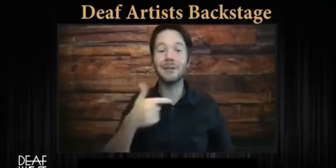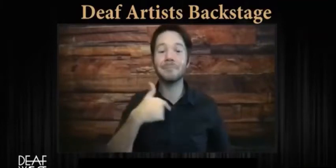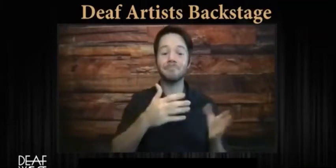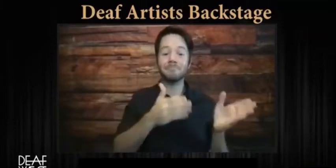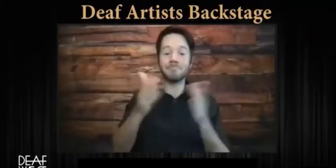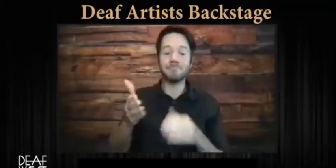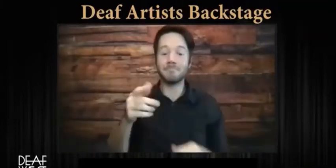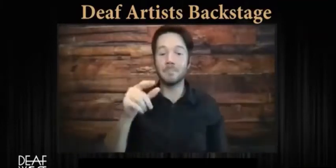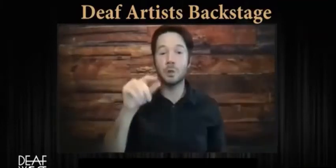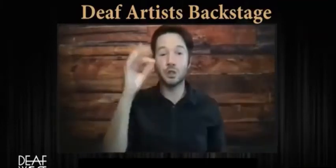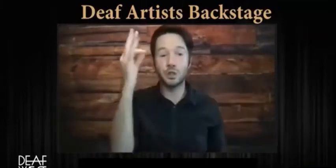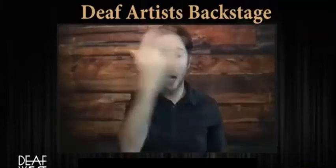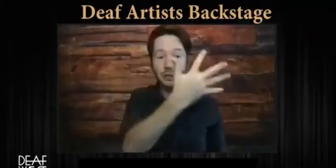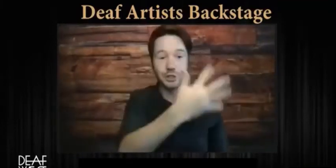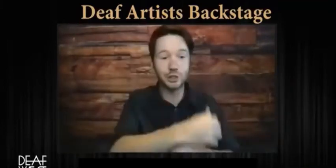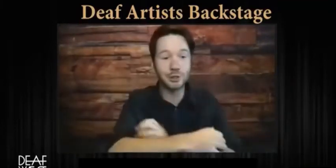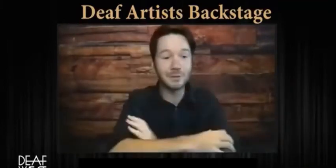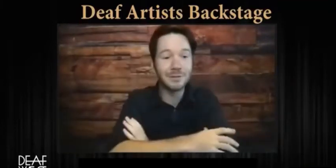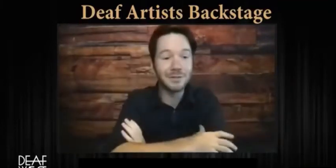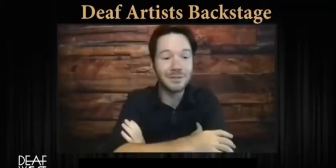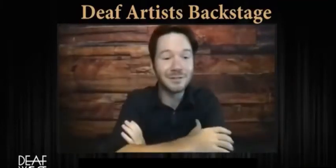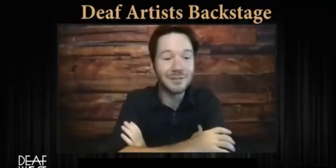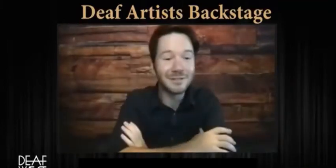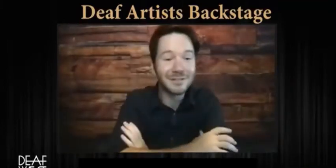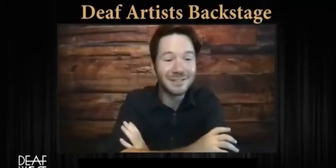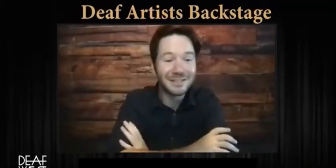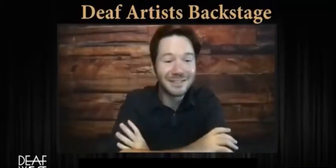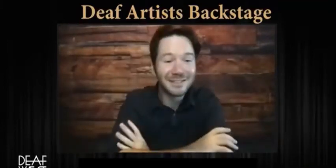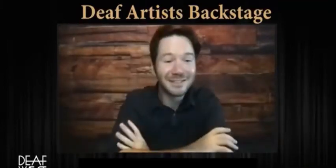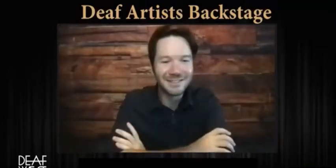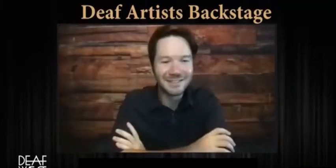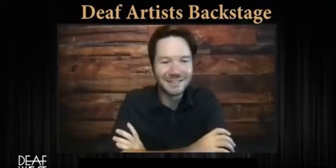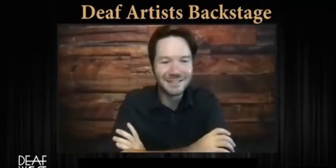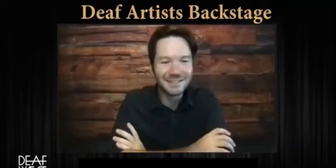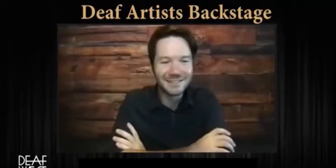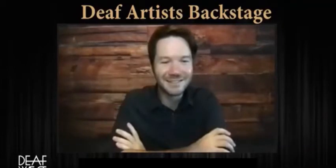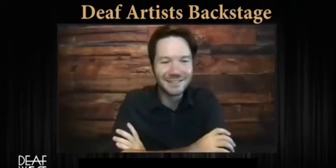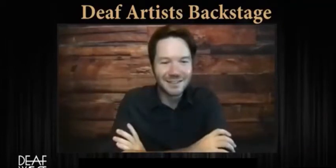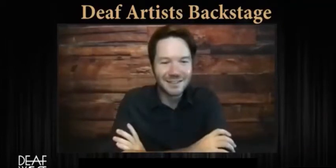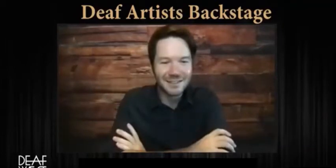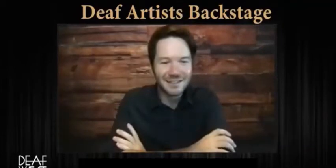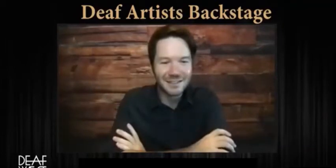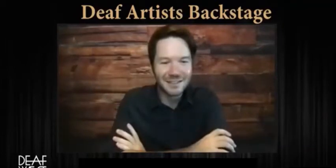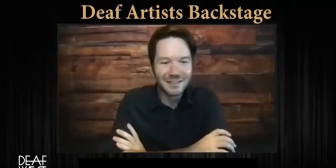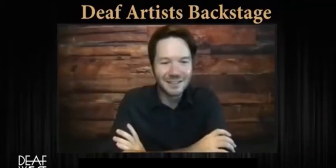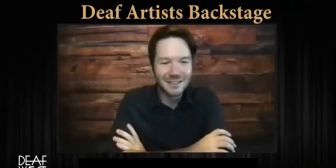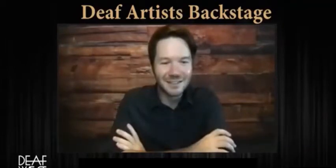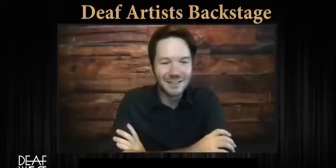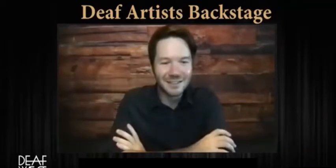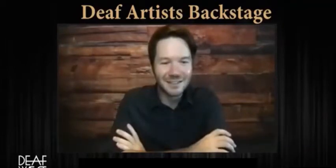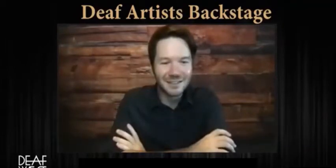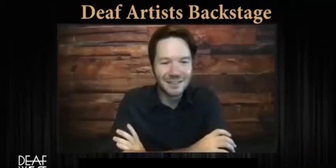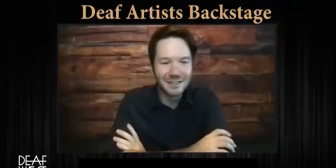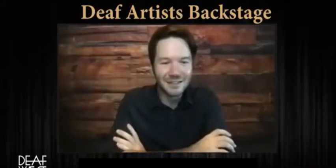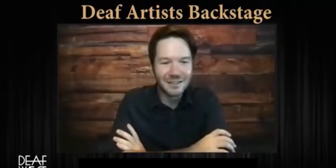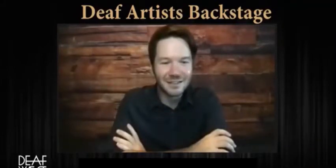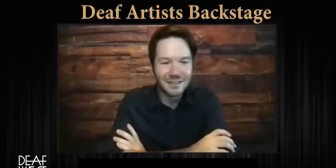Joey: (all 3 songs at the same time on loop) ~please translate ASL to English~ (all 3 songs at the same time ends) Josh Castille: Hi everyone, my name is Josh.